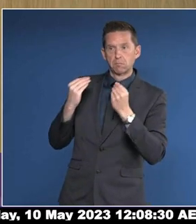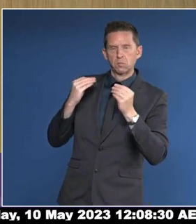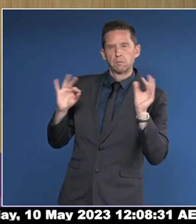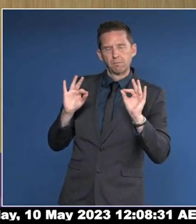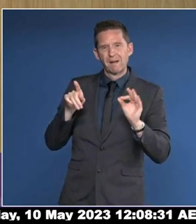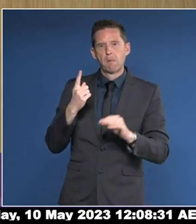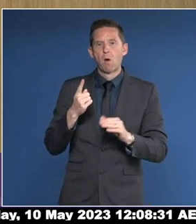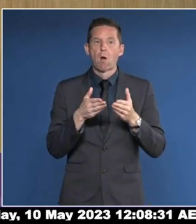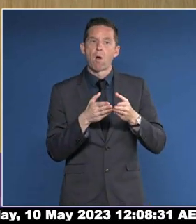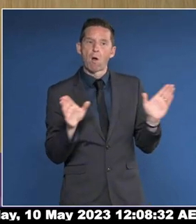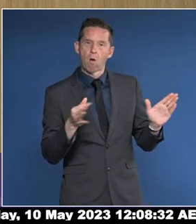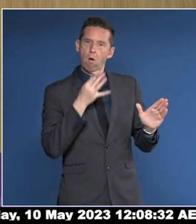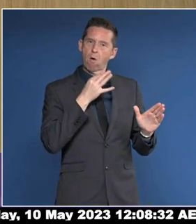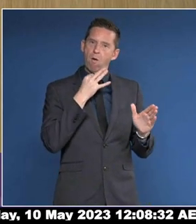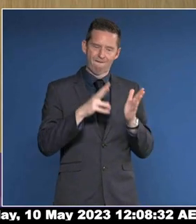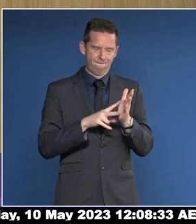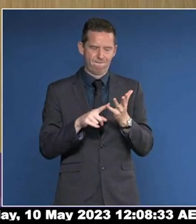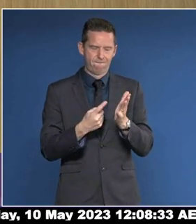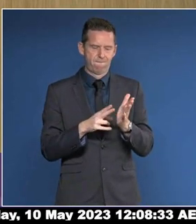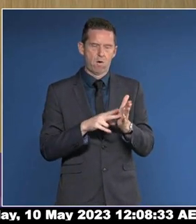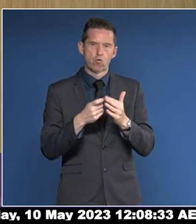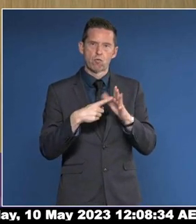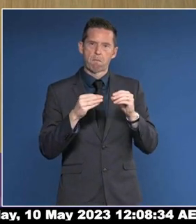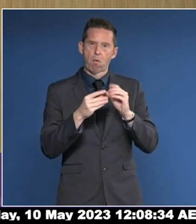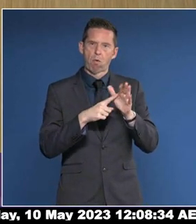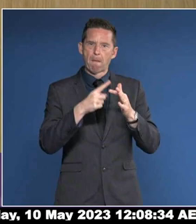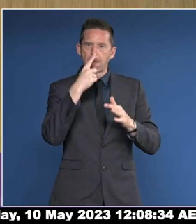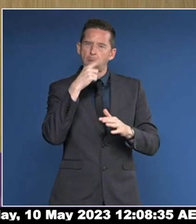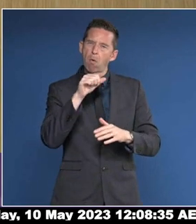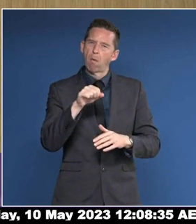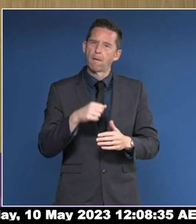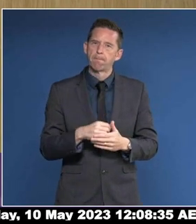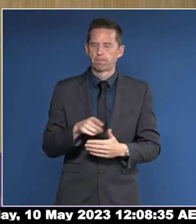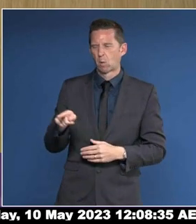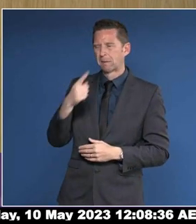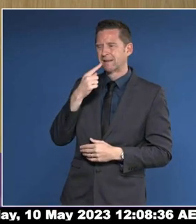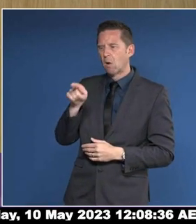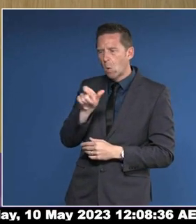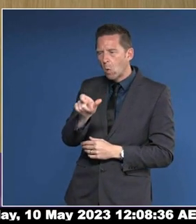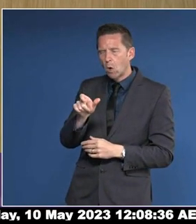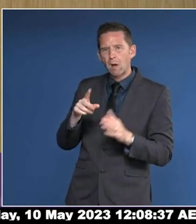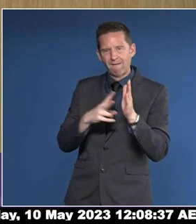certainly have had a lot of training, of late in particular. When you use the expression 'vulnerable' you'd accept this proposition,